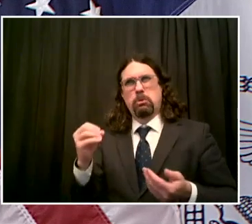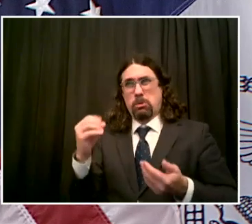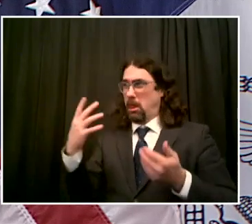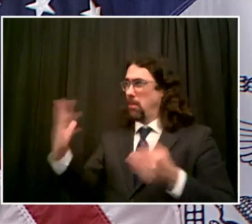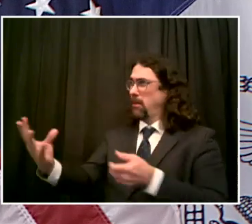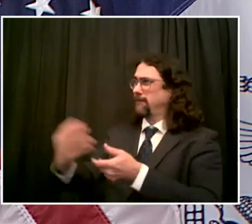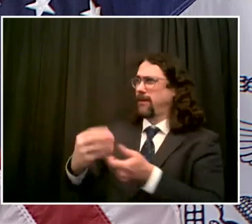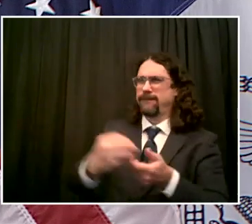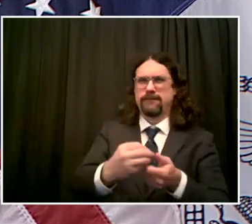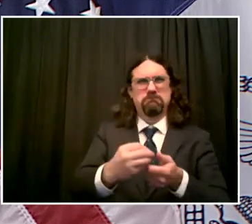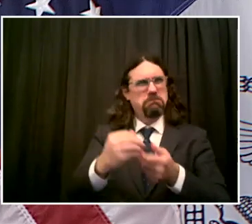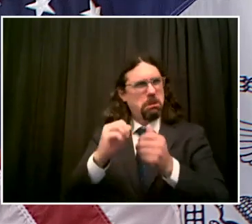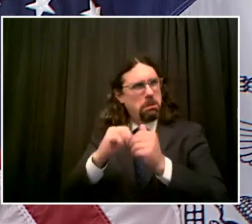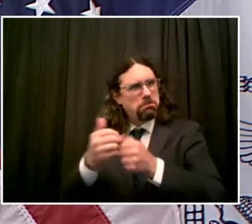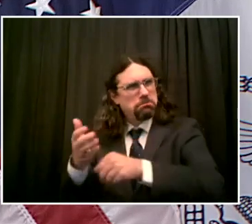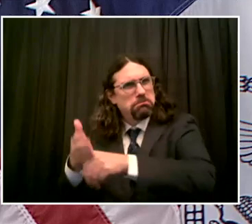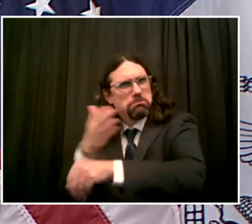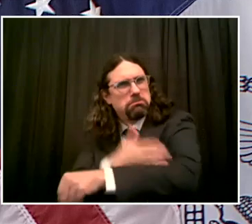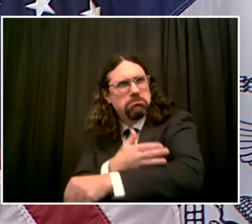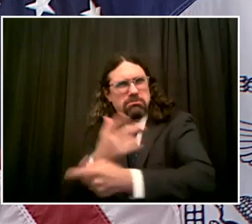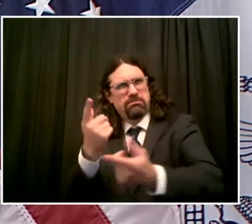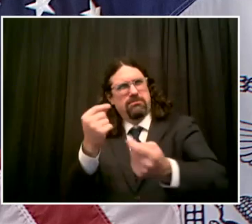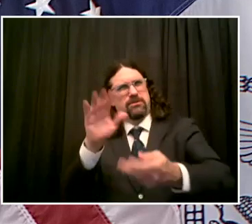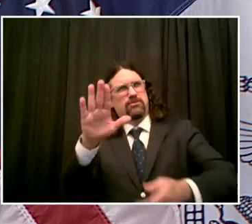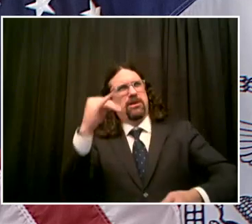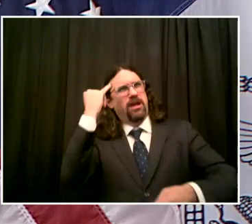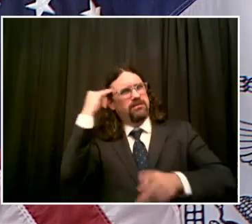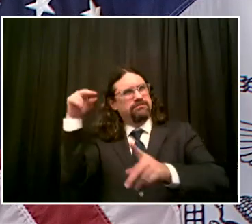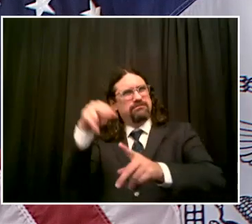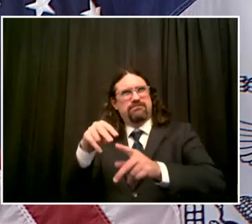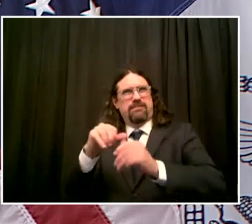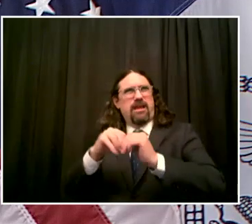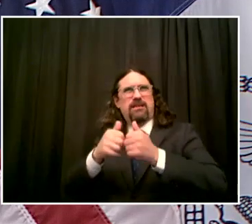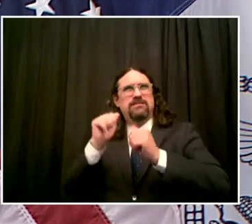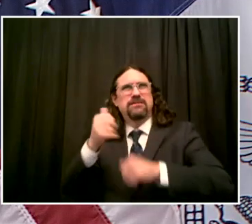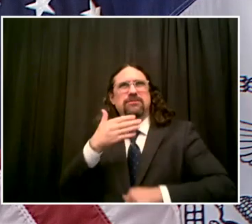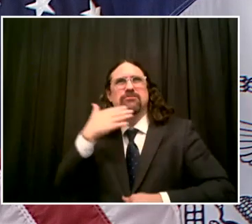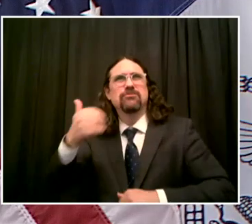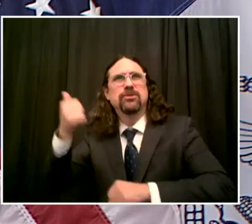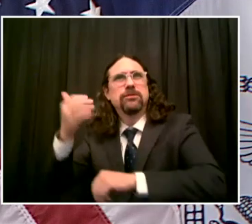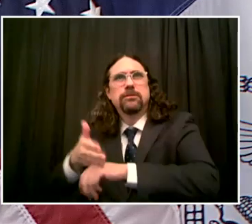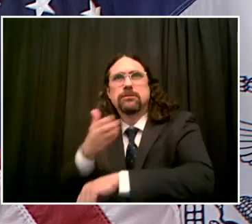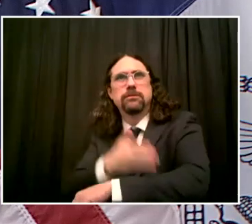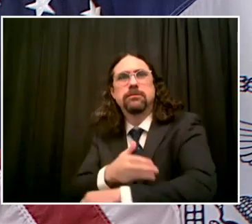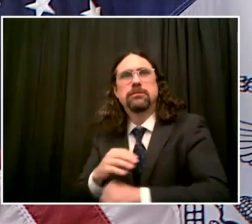A CHANGE IN POLICING. PEACEFUL PROTESTERS SOMETIMES